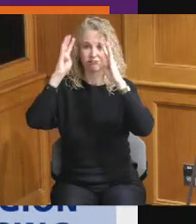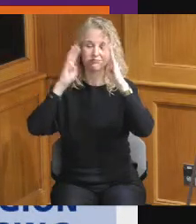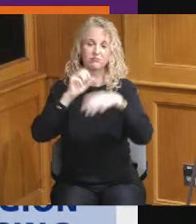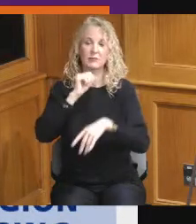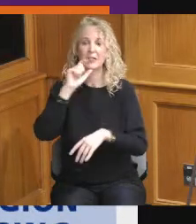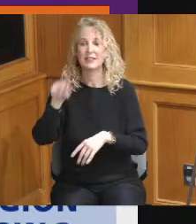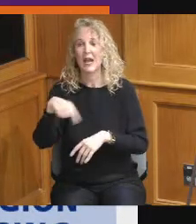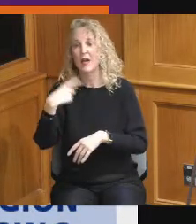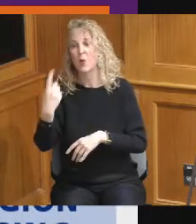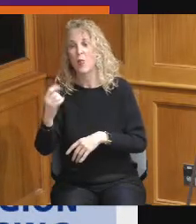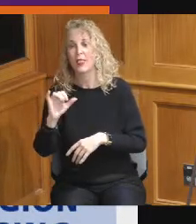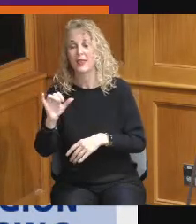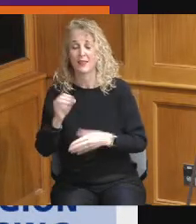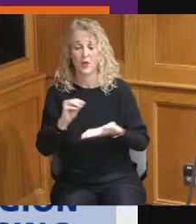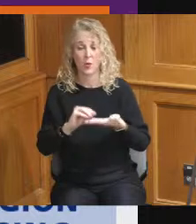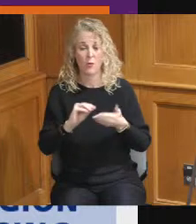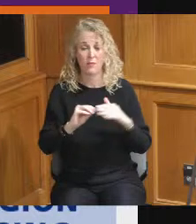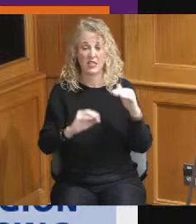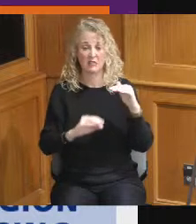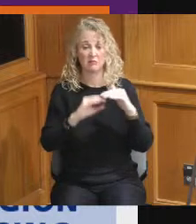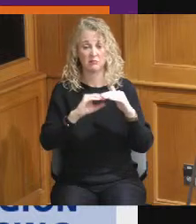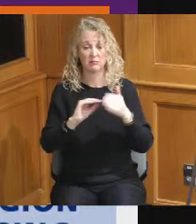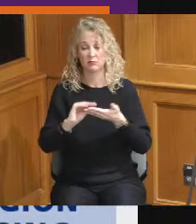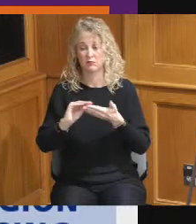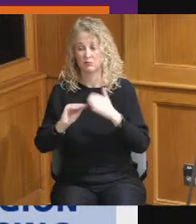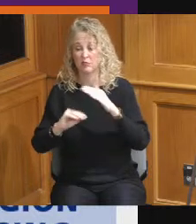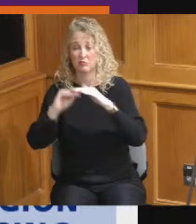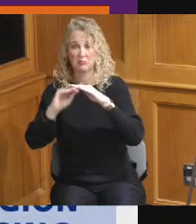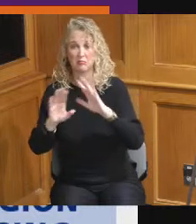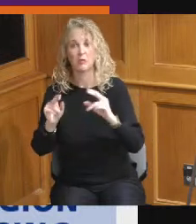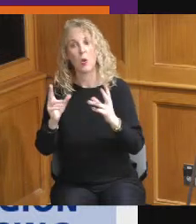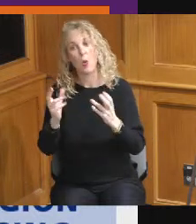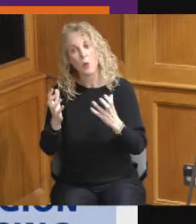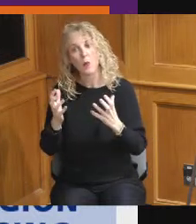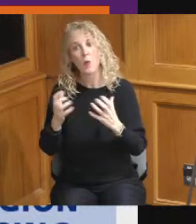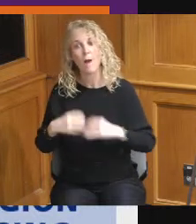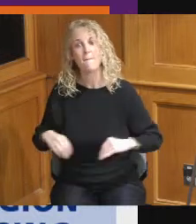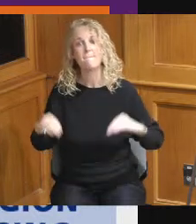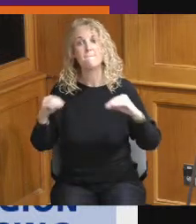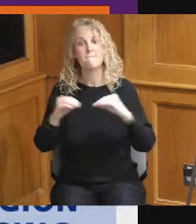someone's Gap and one of the ways is really focusing on how do we get more litech credits out